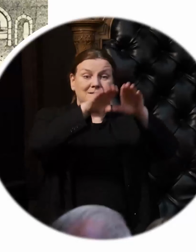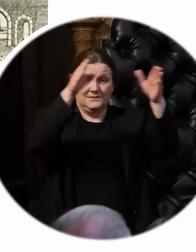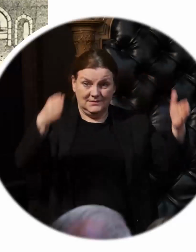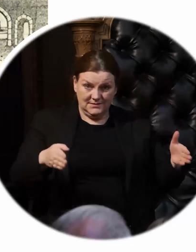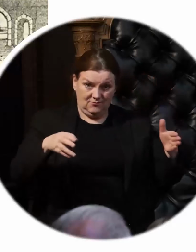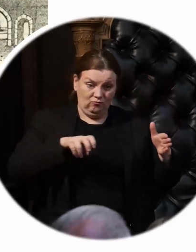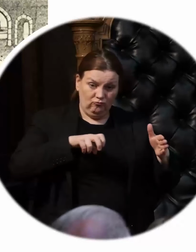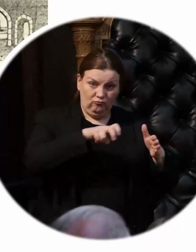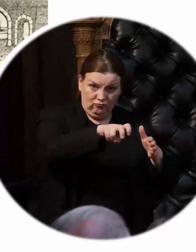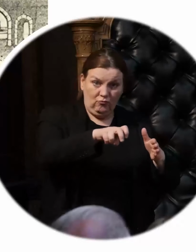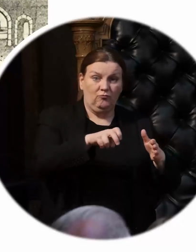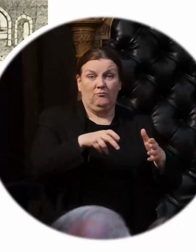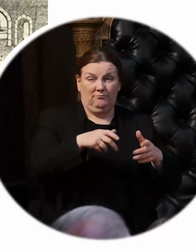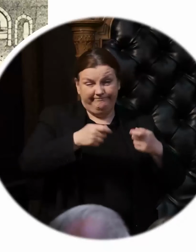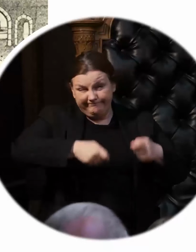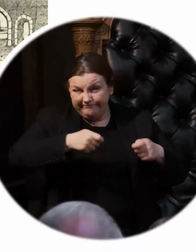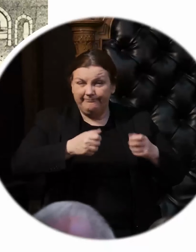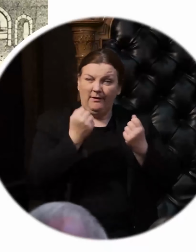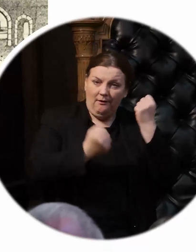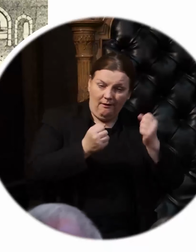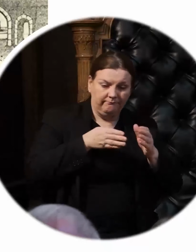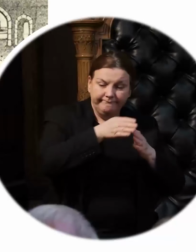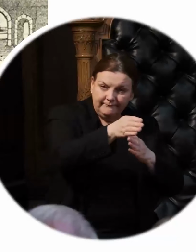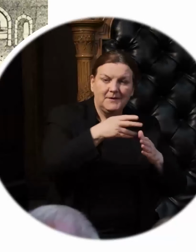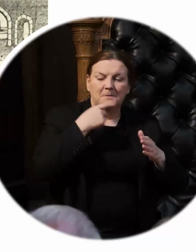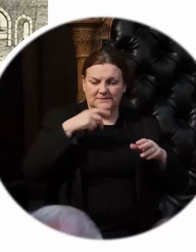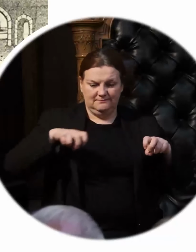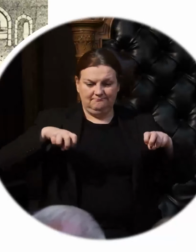And so we have the railway stations, but we also have the accompanying